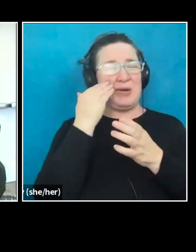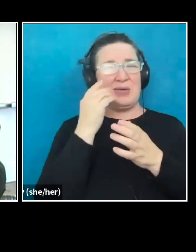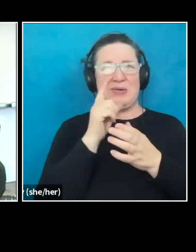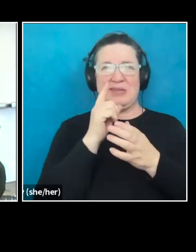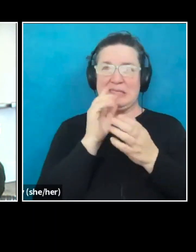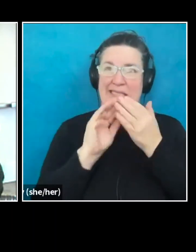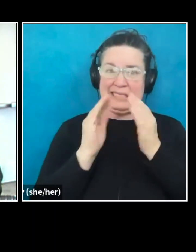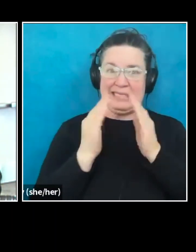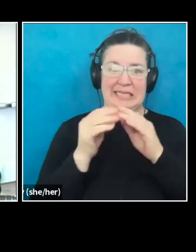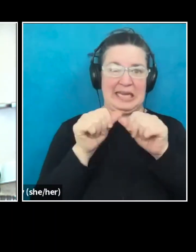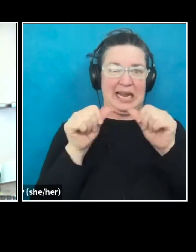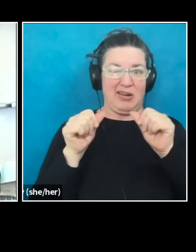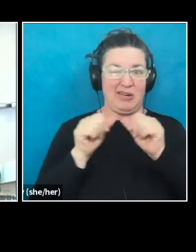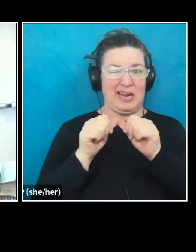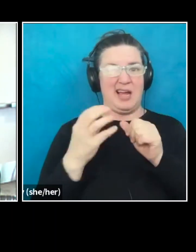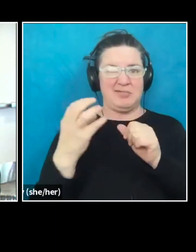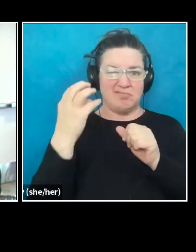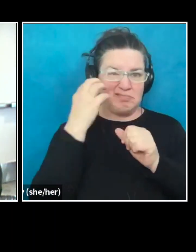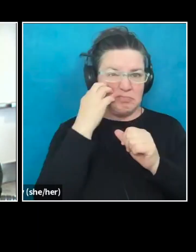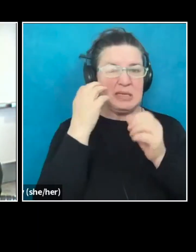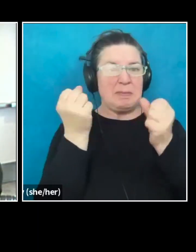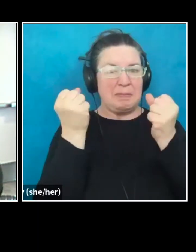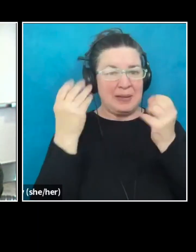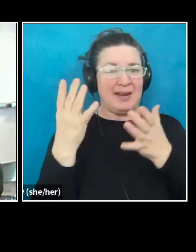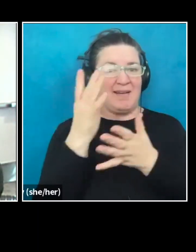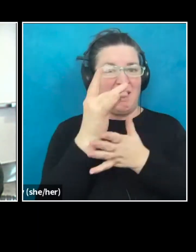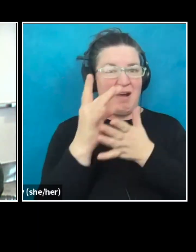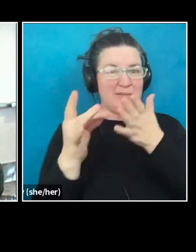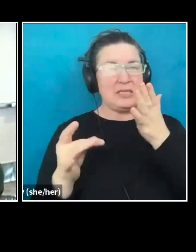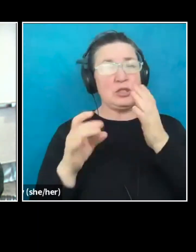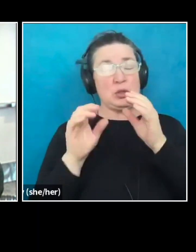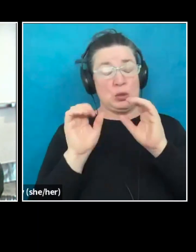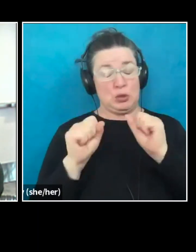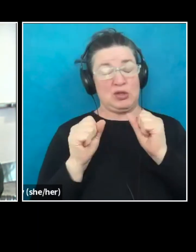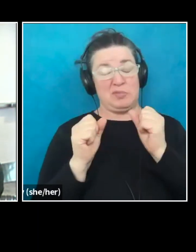go into the settings and say, "Oh, I only want to answer questions about curb ramps, for example."